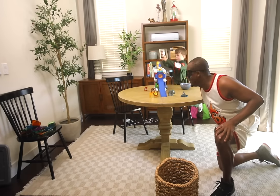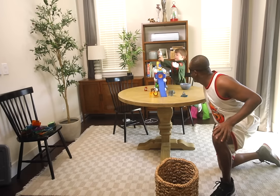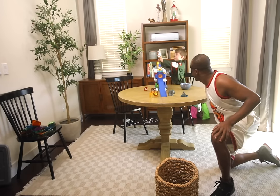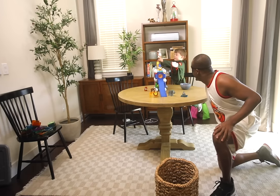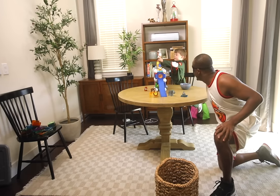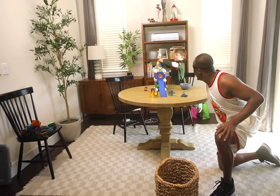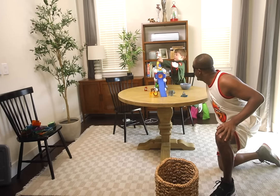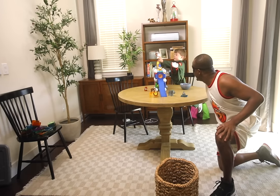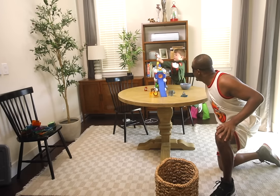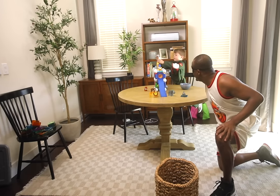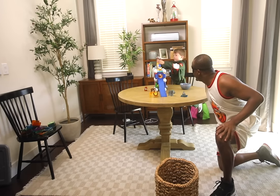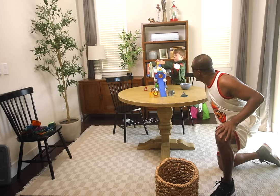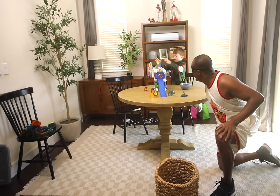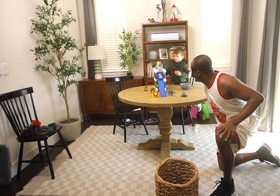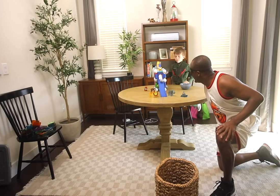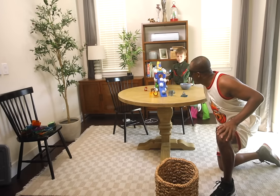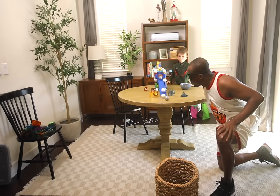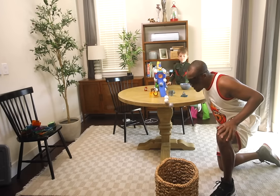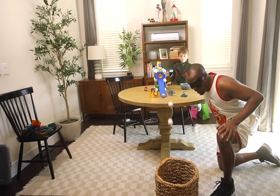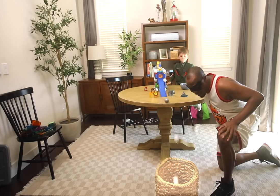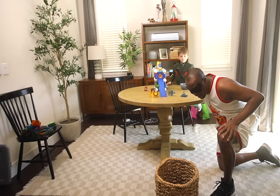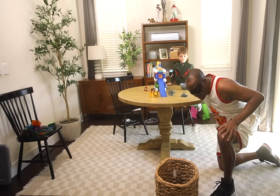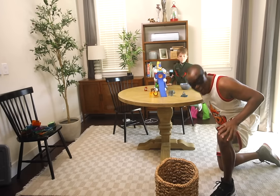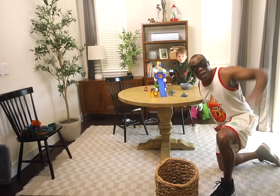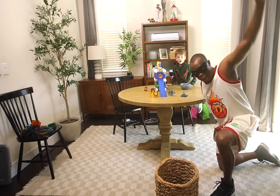Oh!